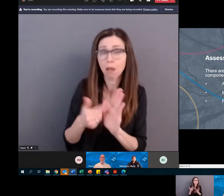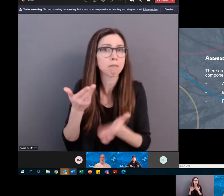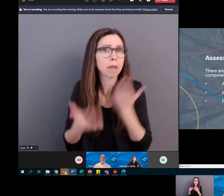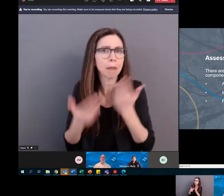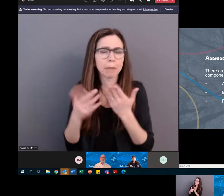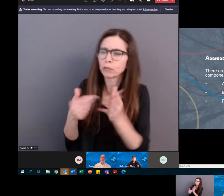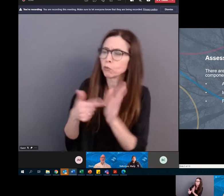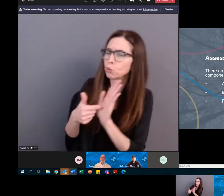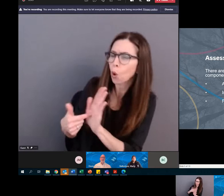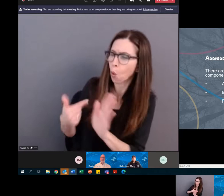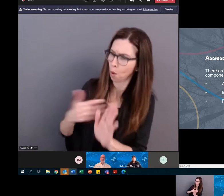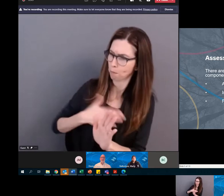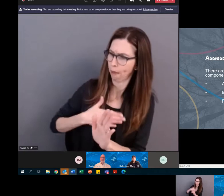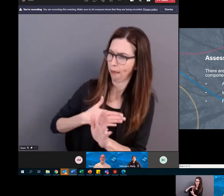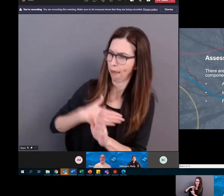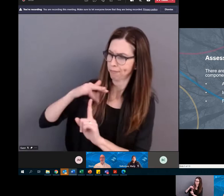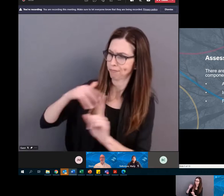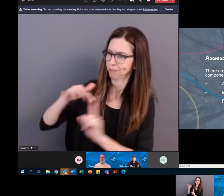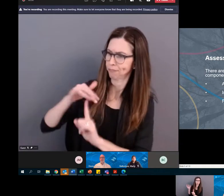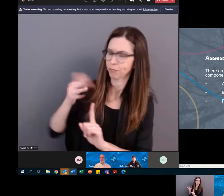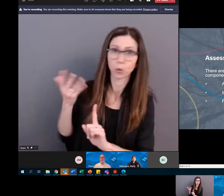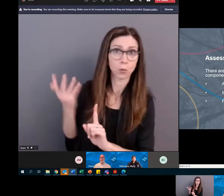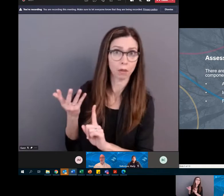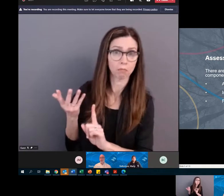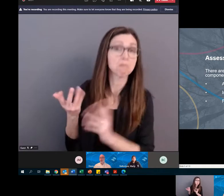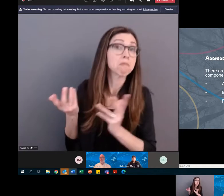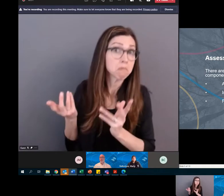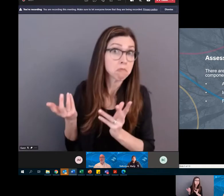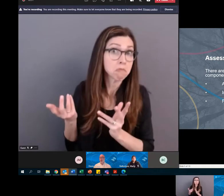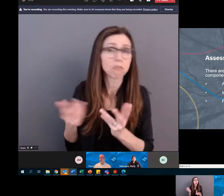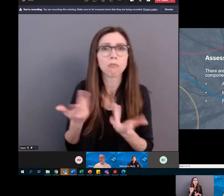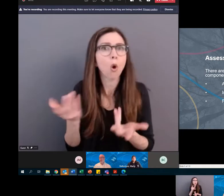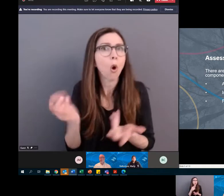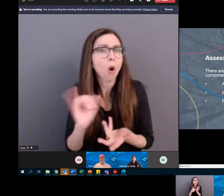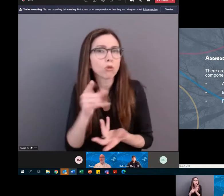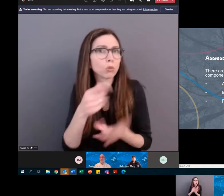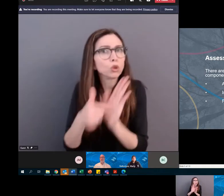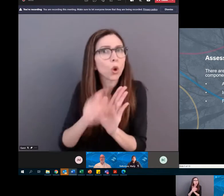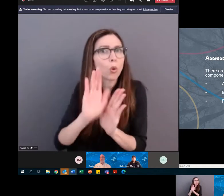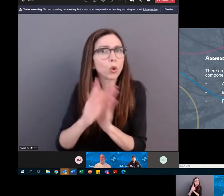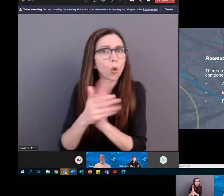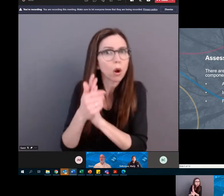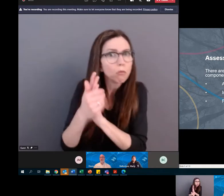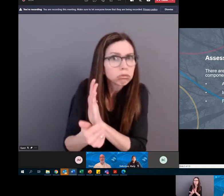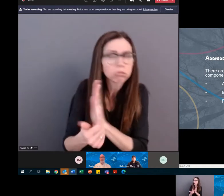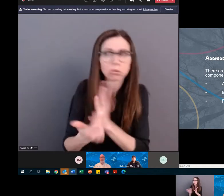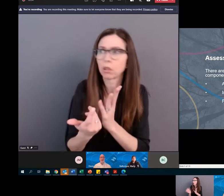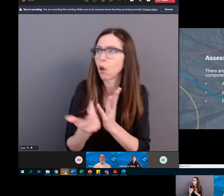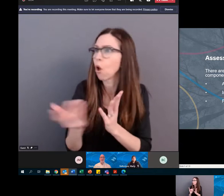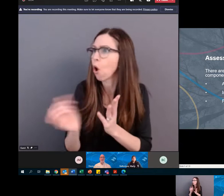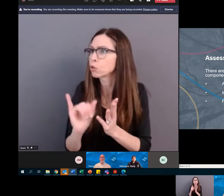You want to choose support material that paints a clear picture of your work but also that demonstrates your